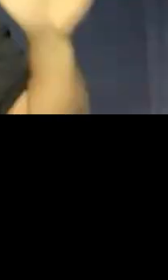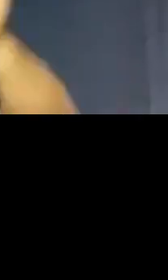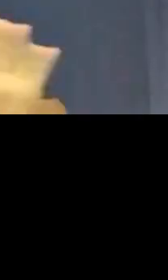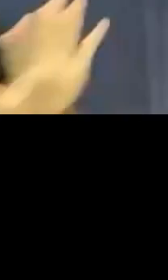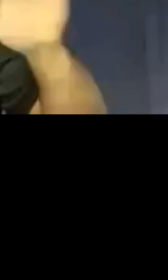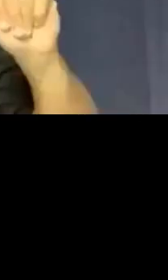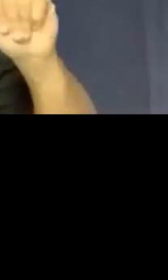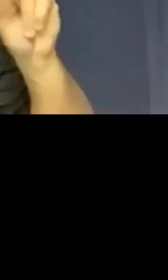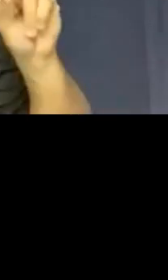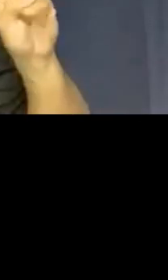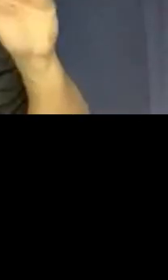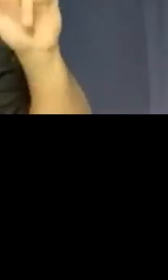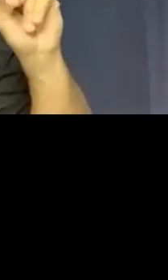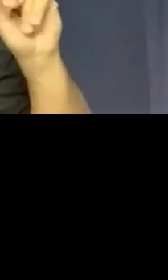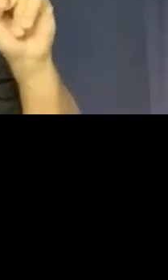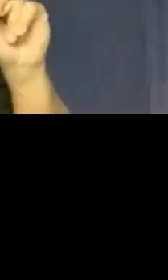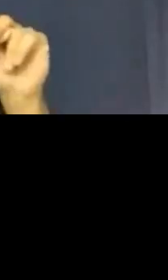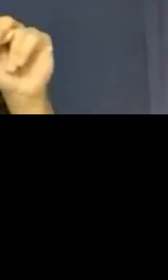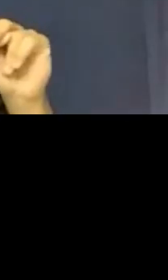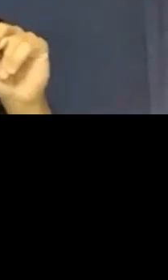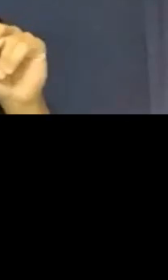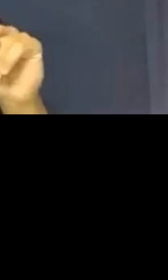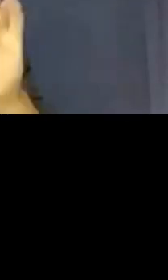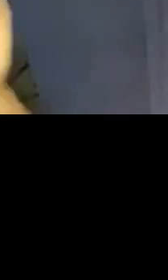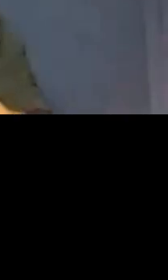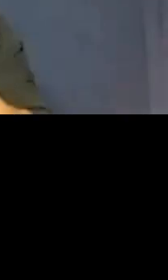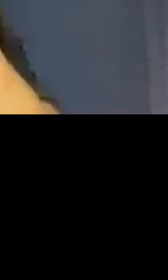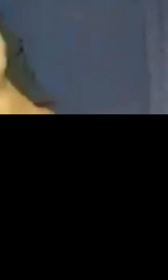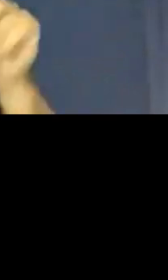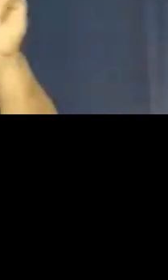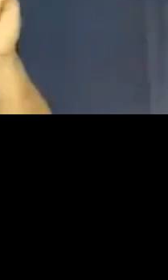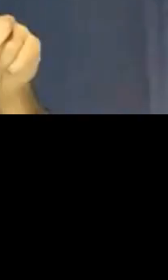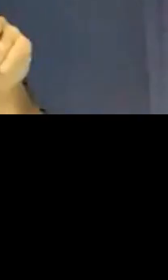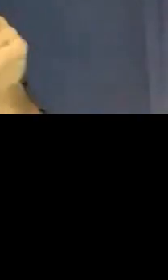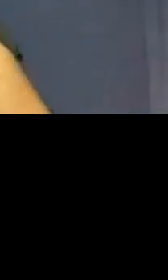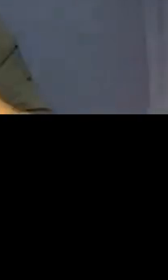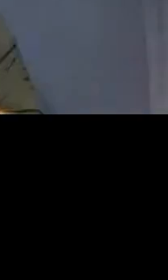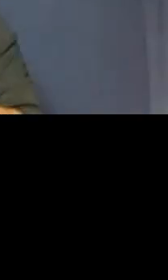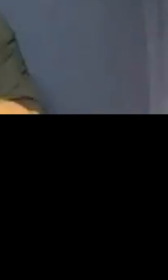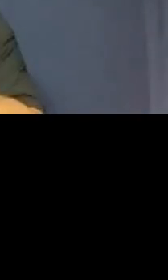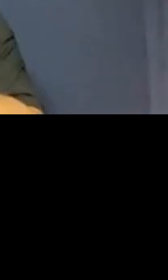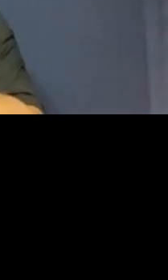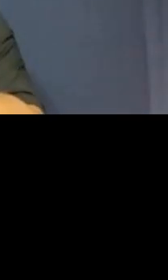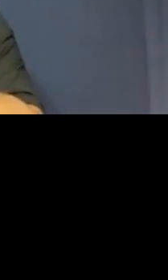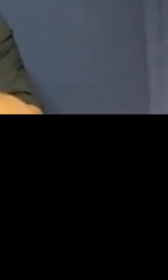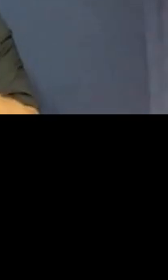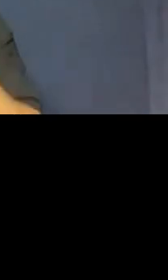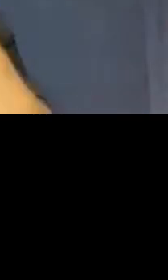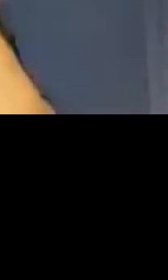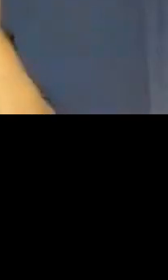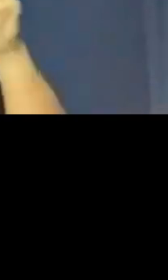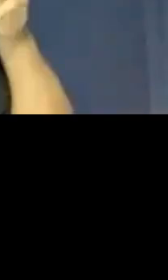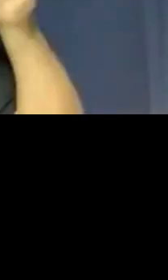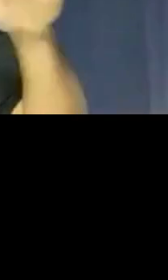And this is a great question because we don't have capacity to help the thousands of subgrantees nationwide.